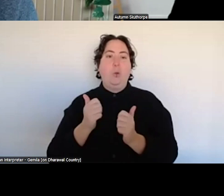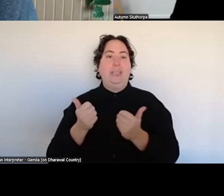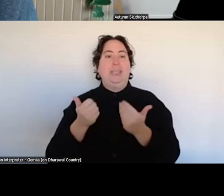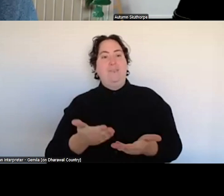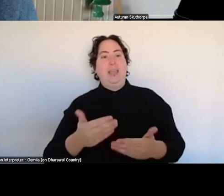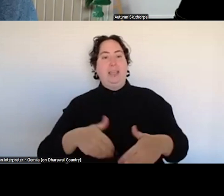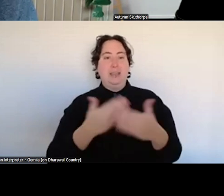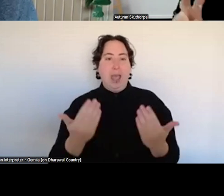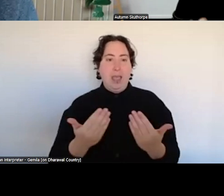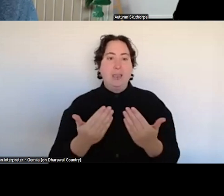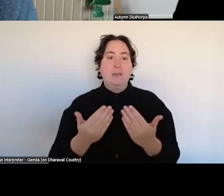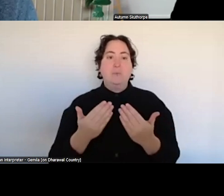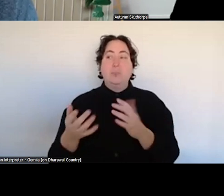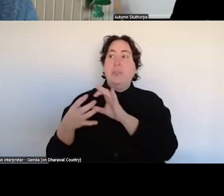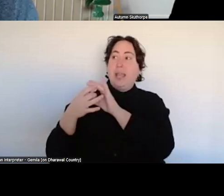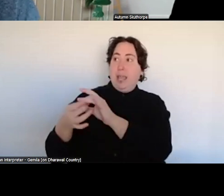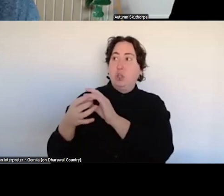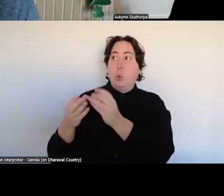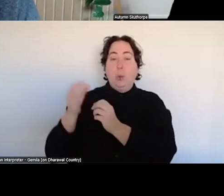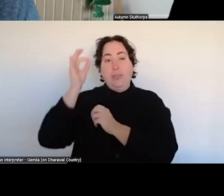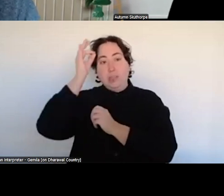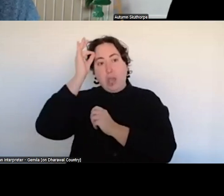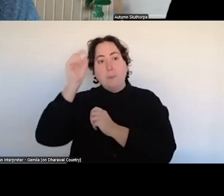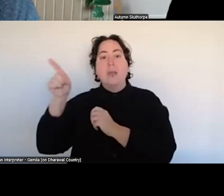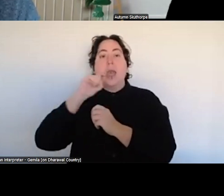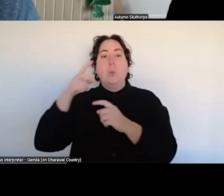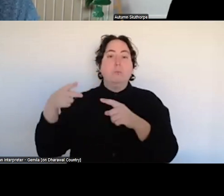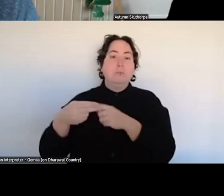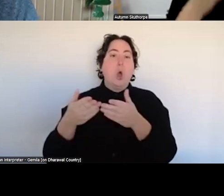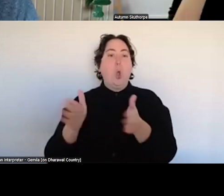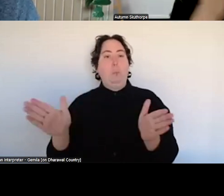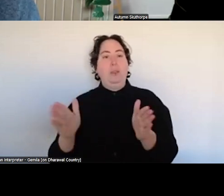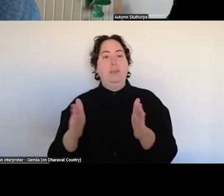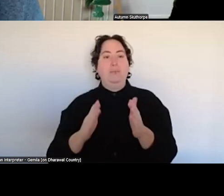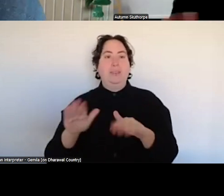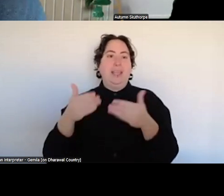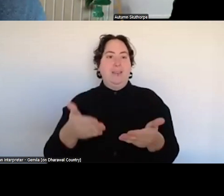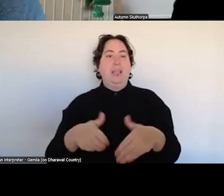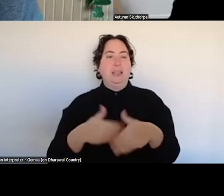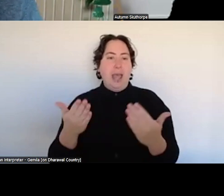connections that Chamber was going to open the giving day in the morning, and just for context,